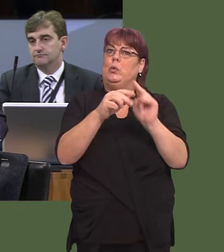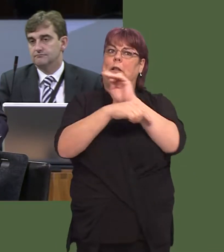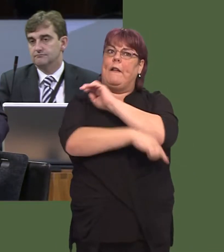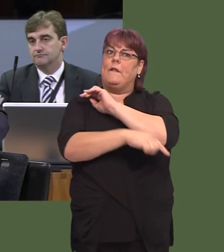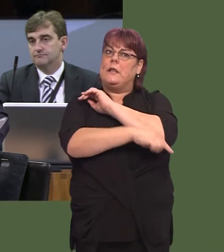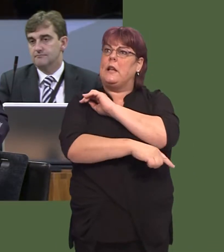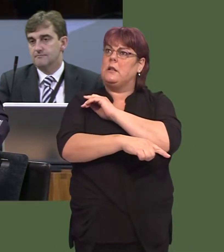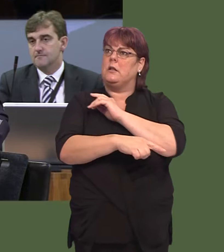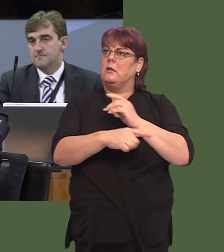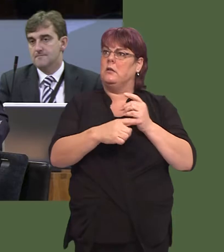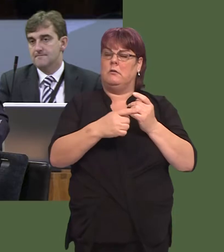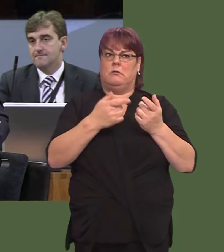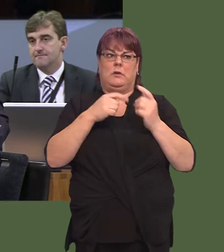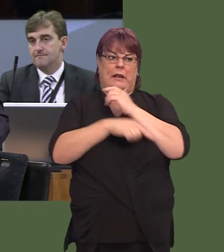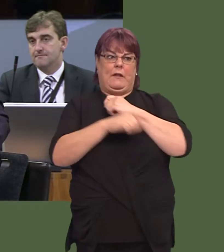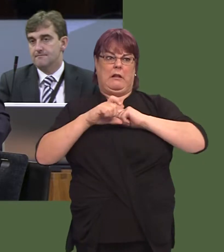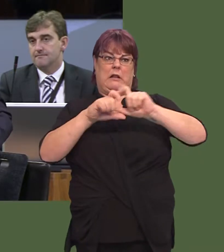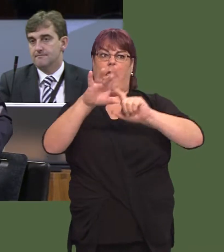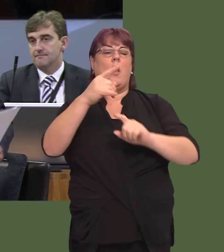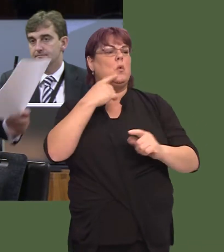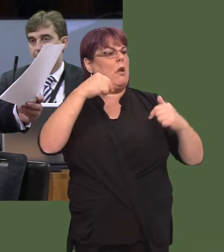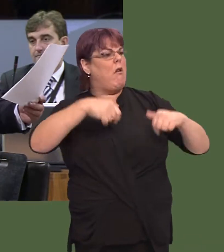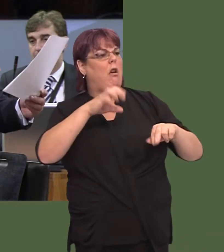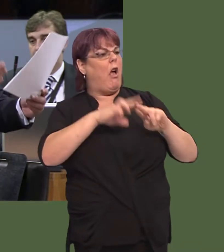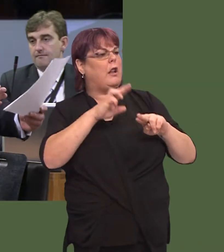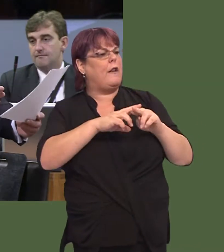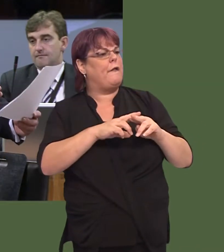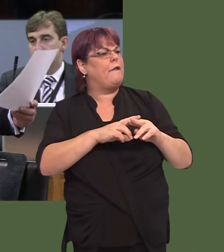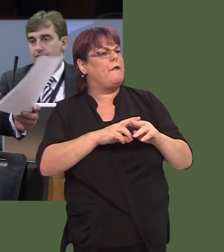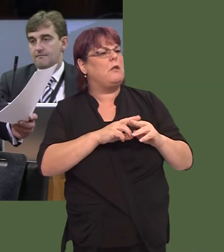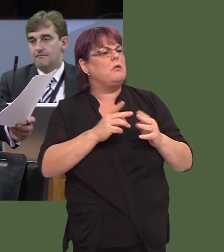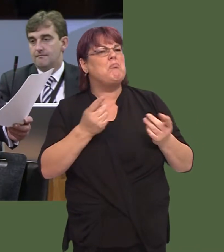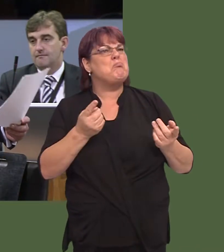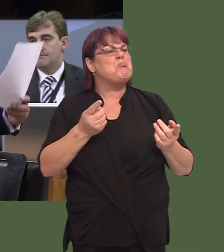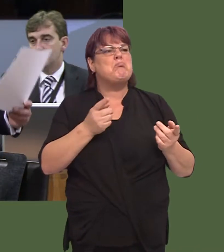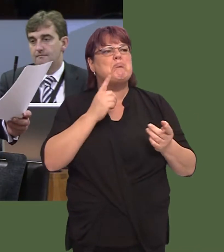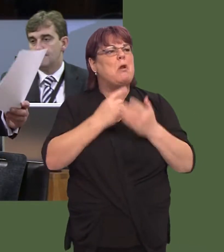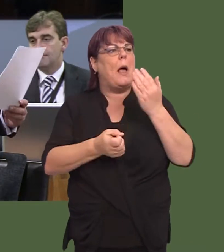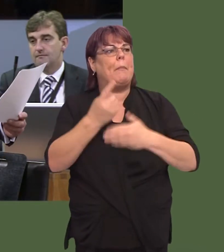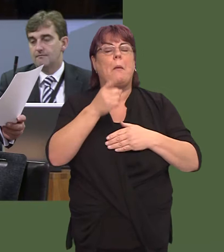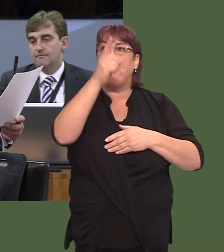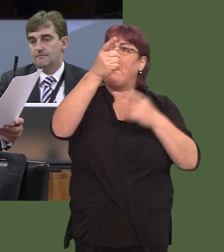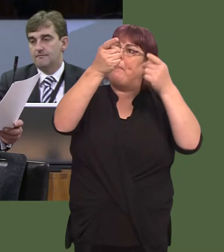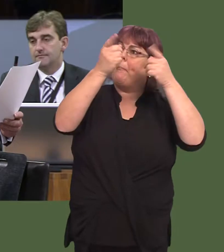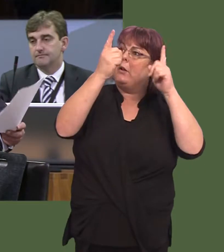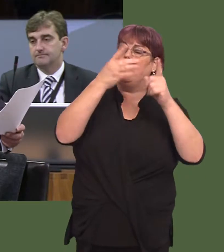Here in Cardiff, you are saying that isnít the case. Your own managers and directors in north Wales who are responsible for the day-to-day delivery